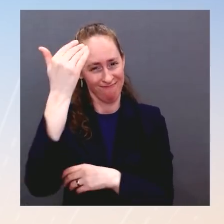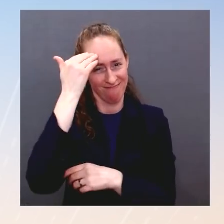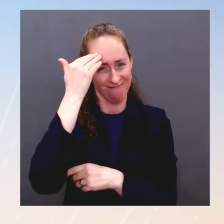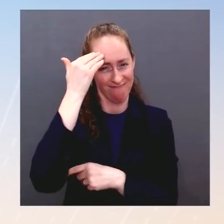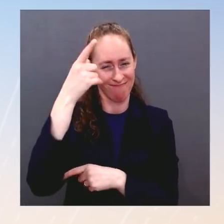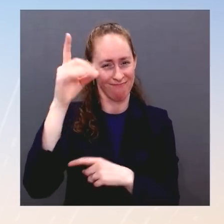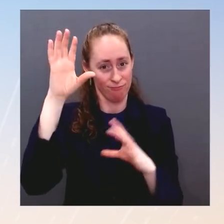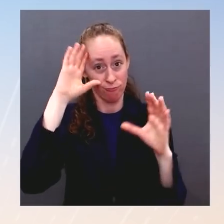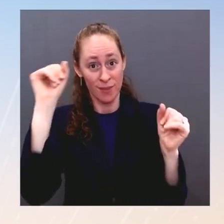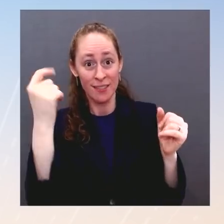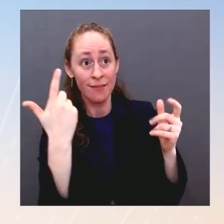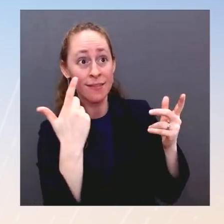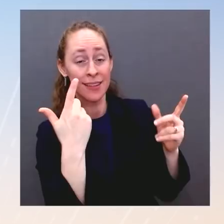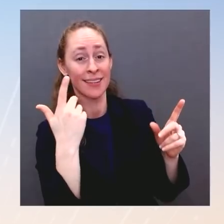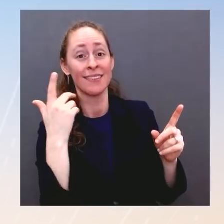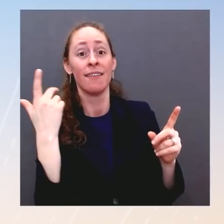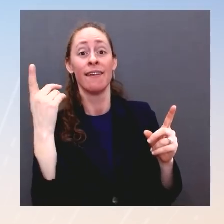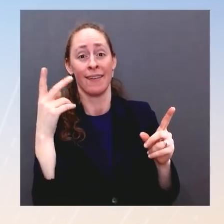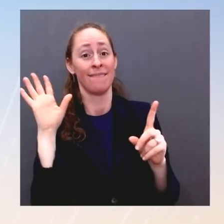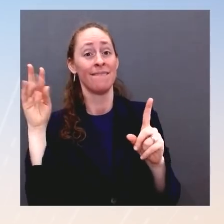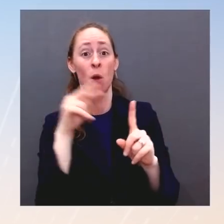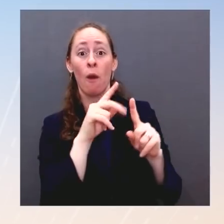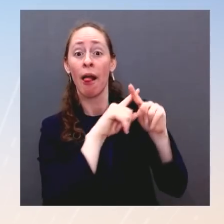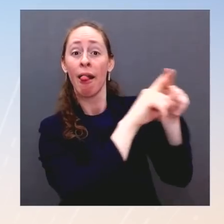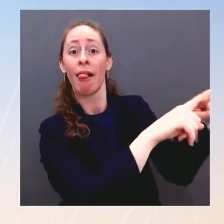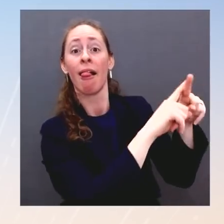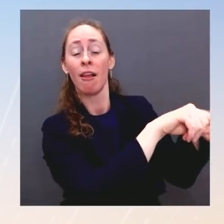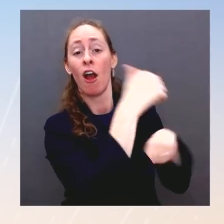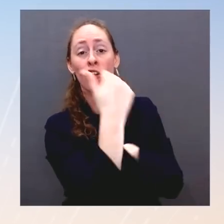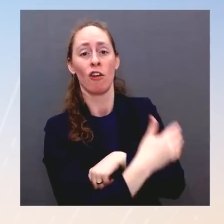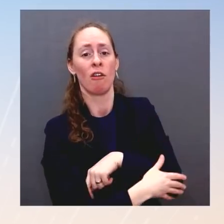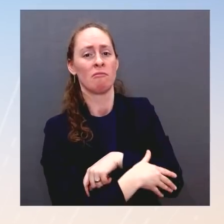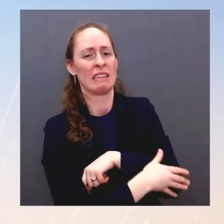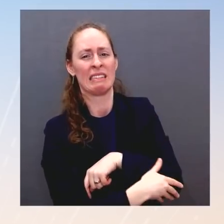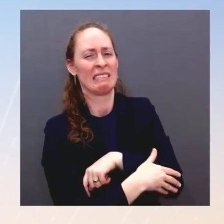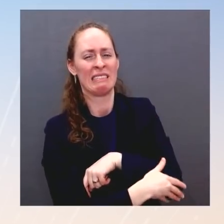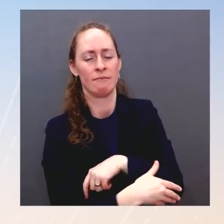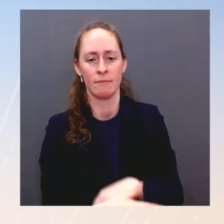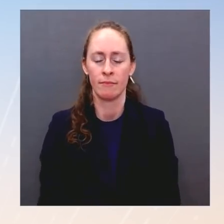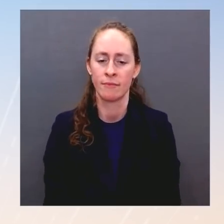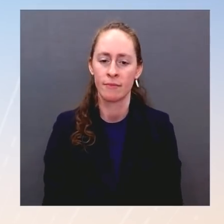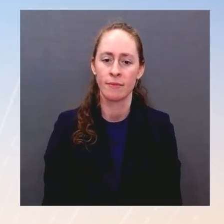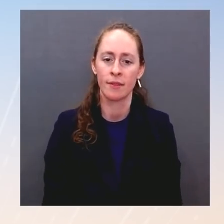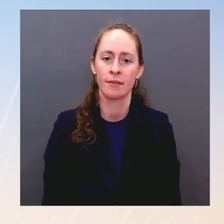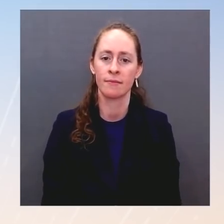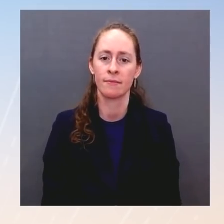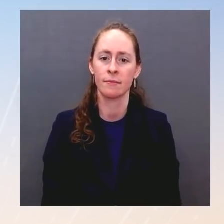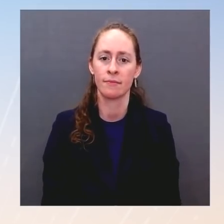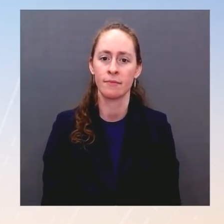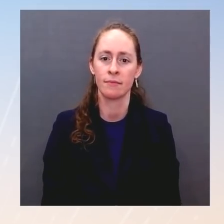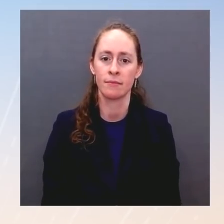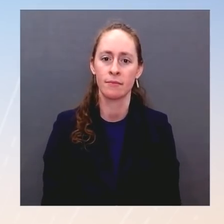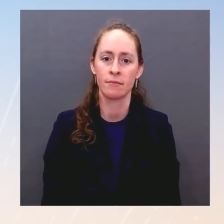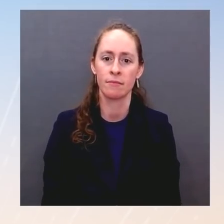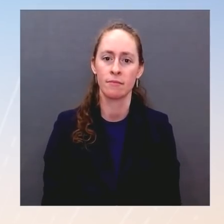of means of energy production everywhere around the world. As it relates to LNG exports, I don't have anything new on that.